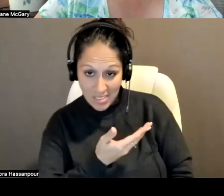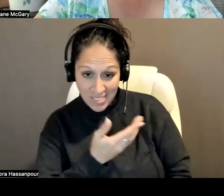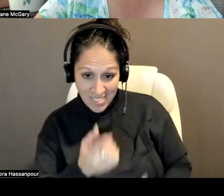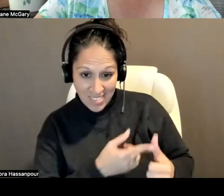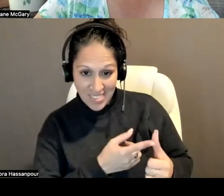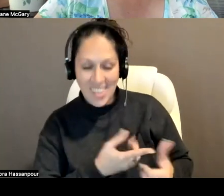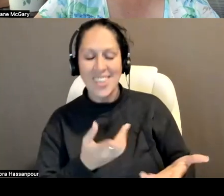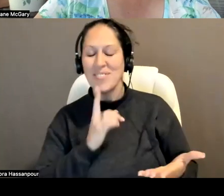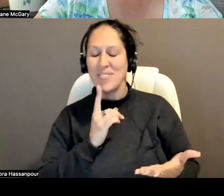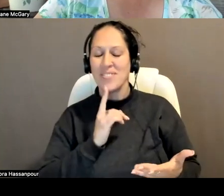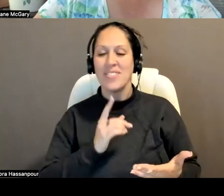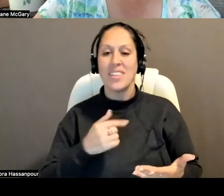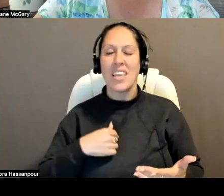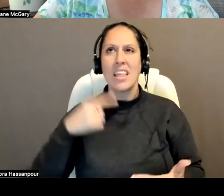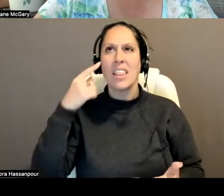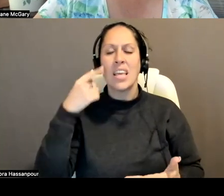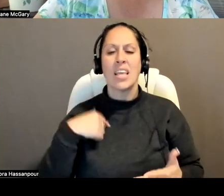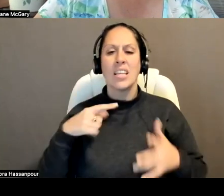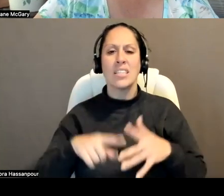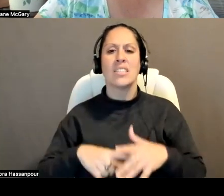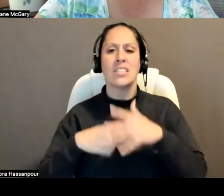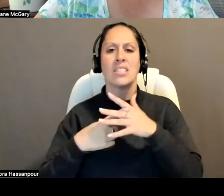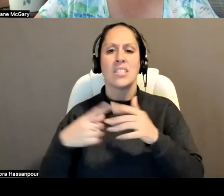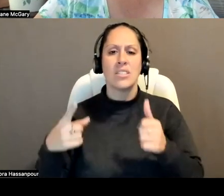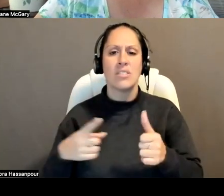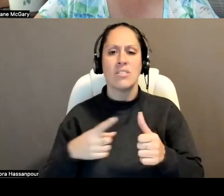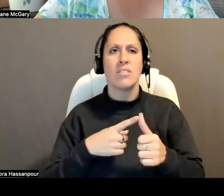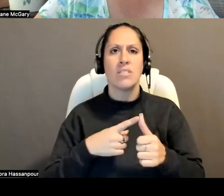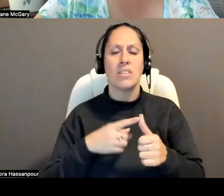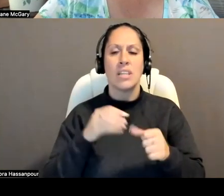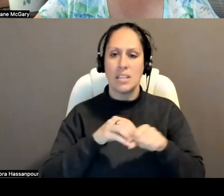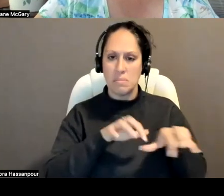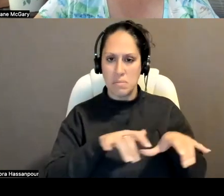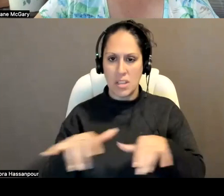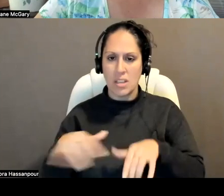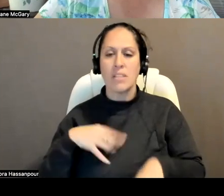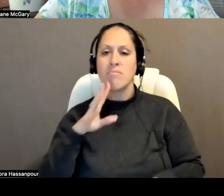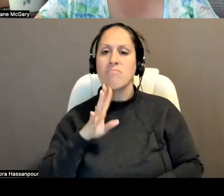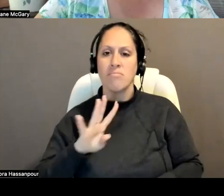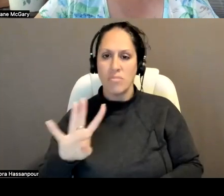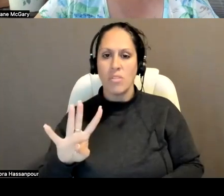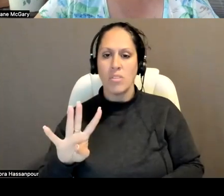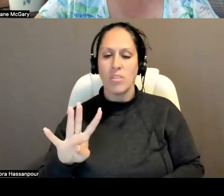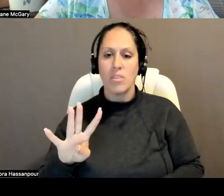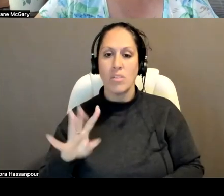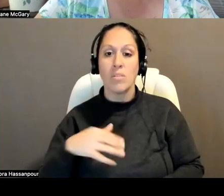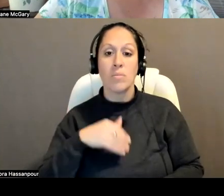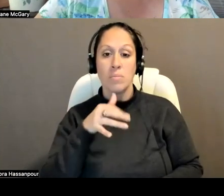Uh, well, I think I started first, got into piano when I was four years old, when my mom took